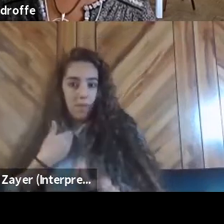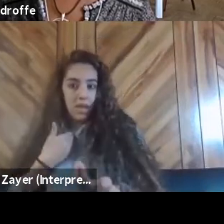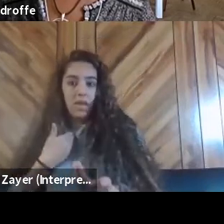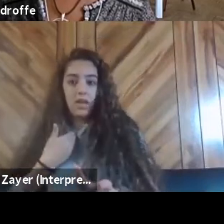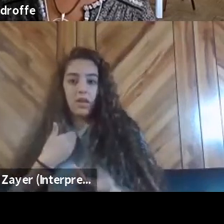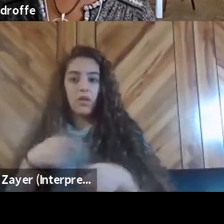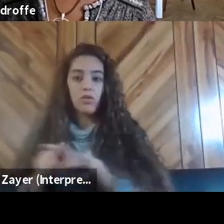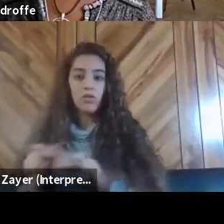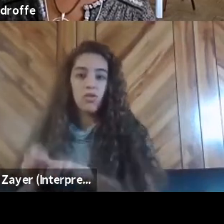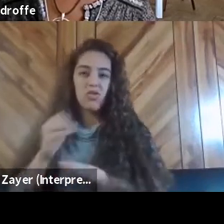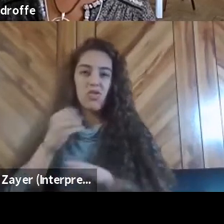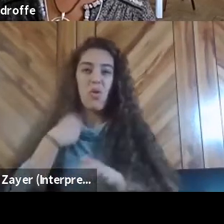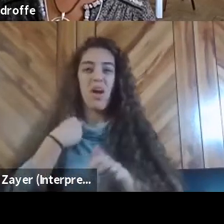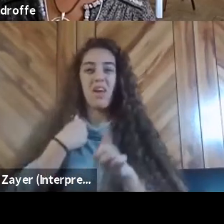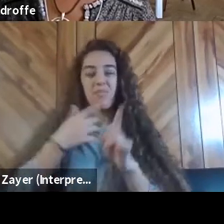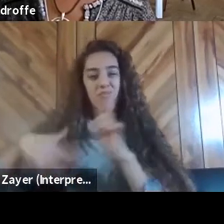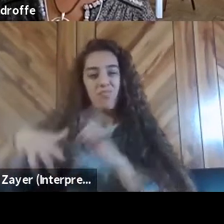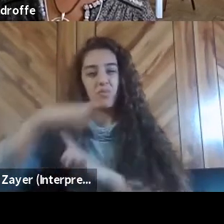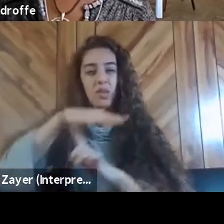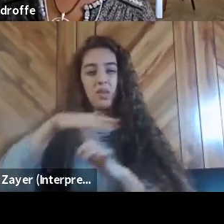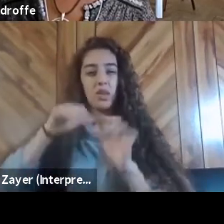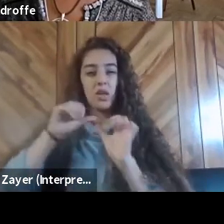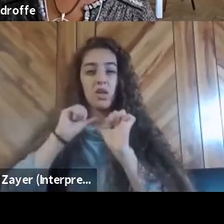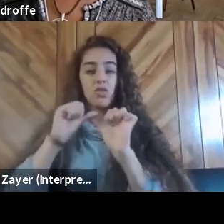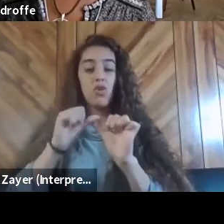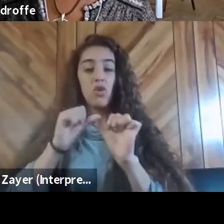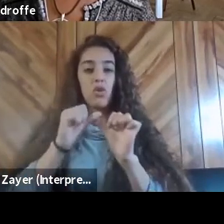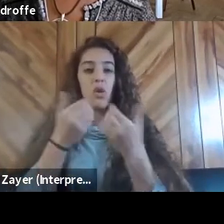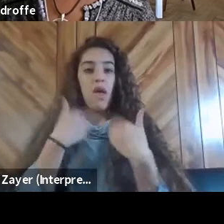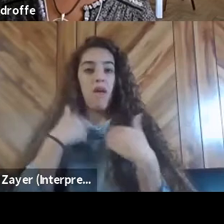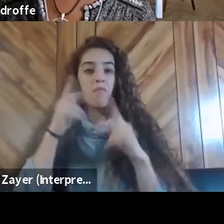supportive of her. But it does get really stressful when you